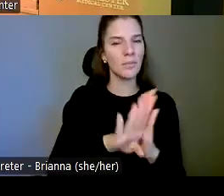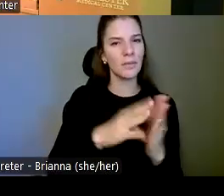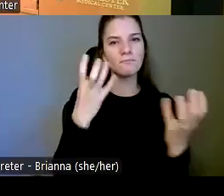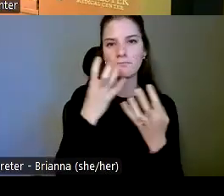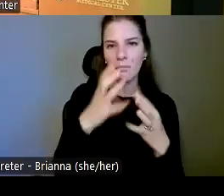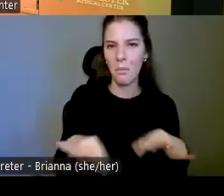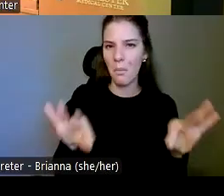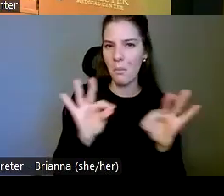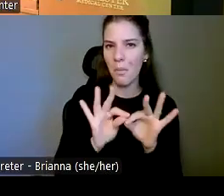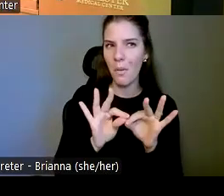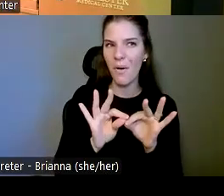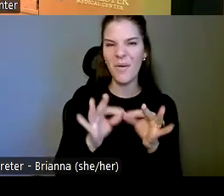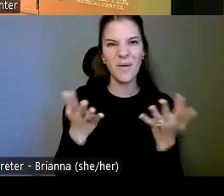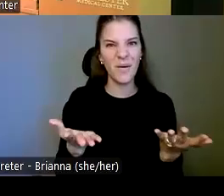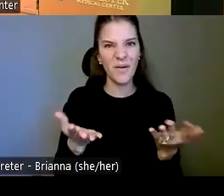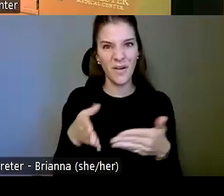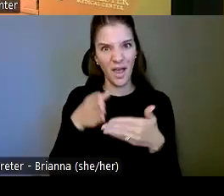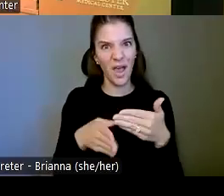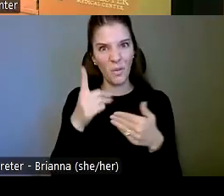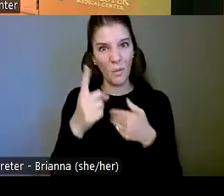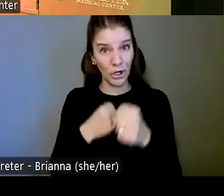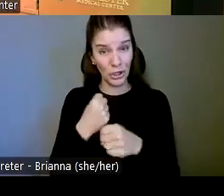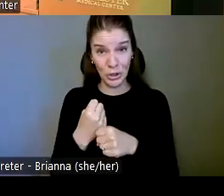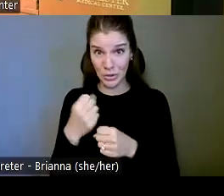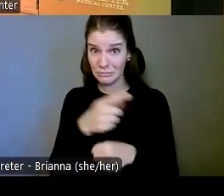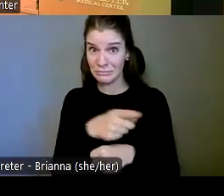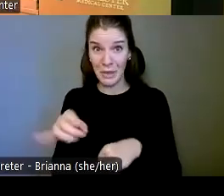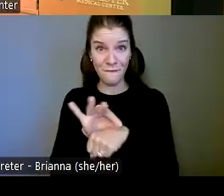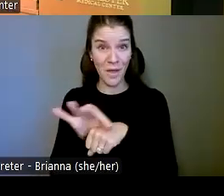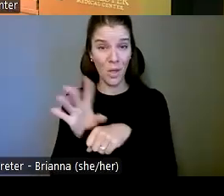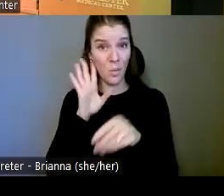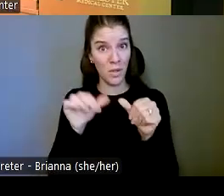but at the end of the year, do any of them still continue to maintain that relationship in any way,